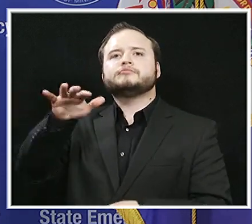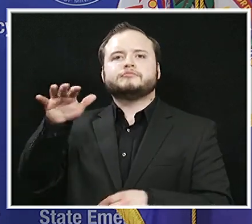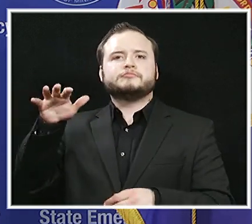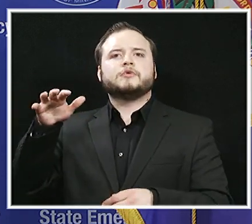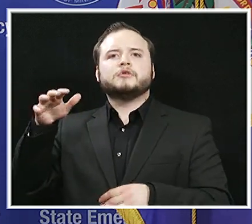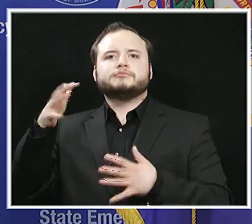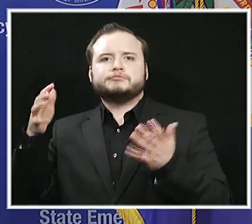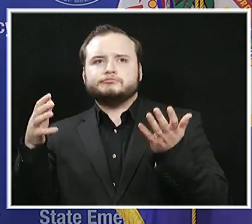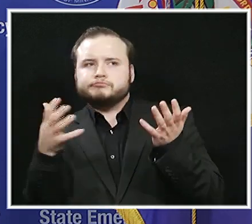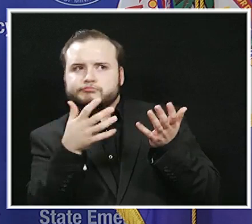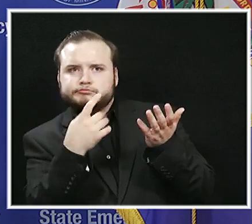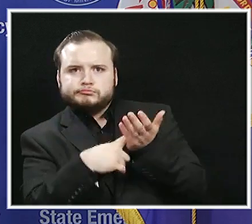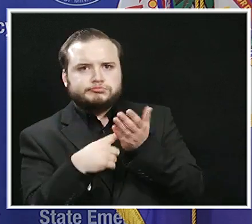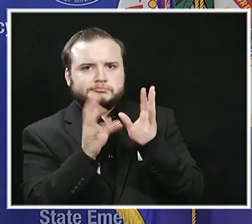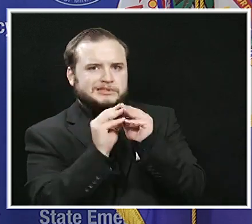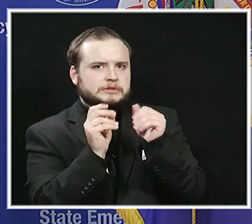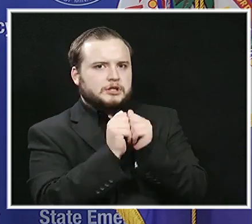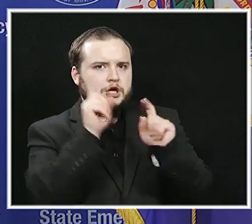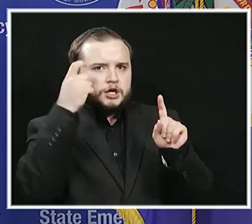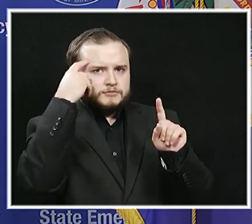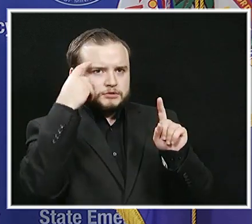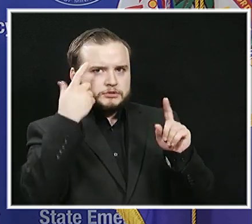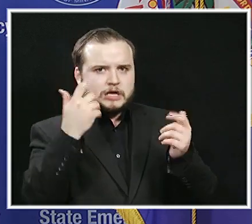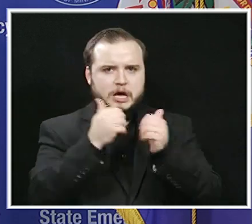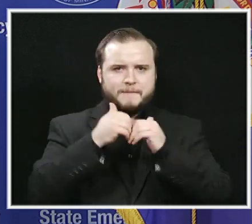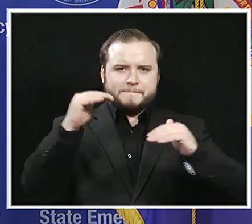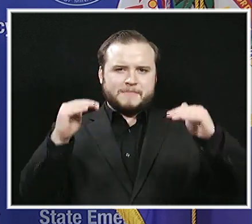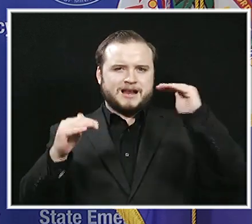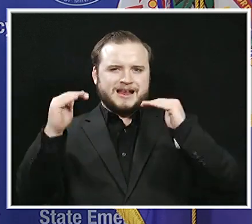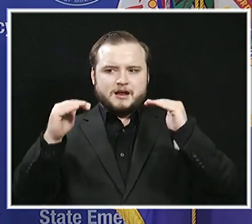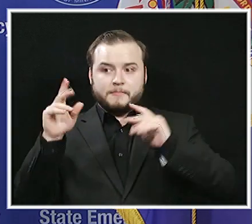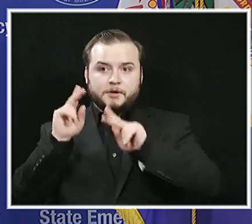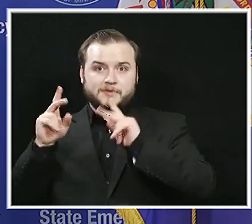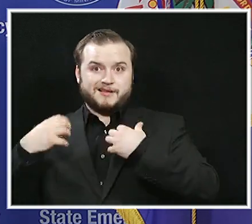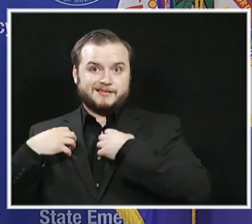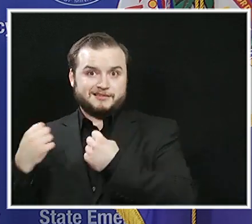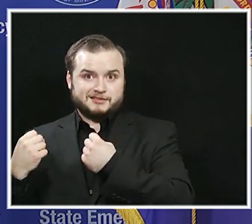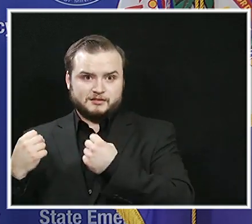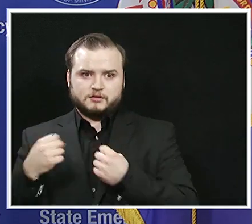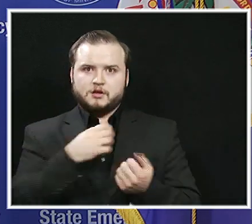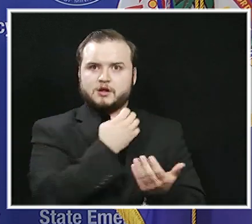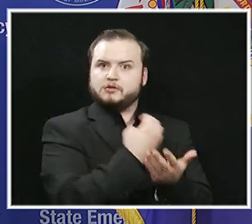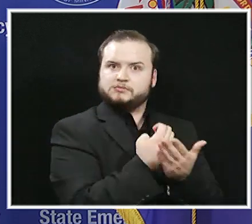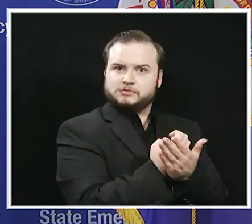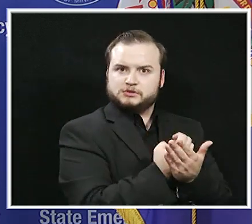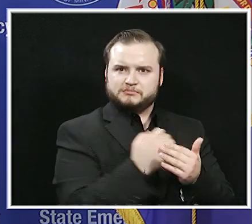as well. COVID-19 just like all Minnesotans and industries have In association, we have worked with the governor and